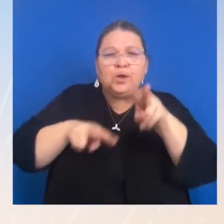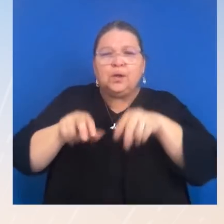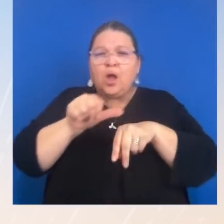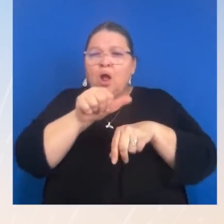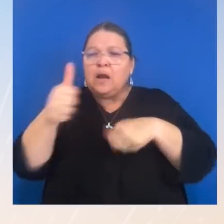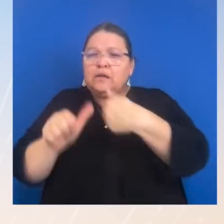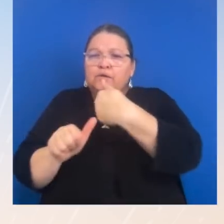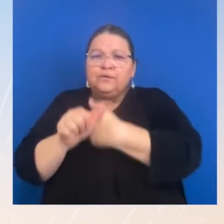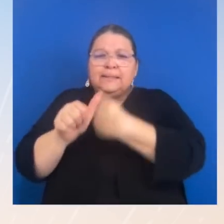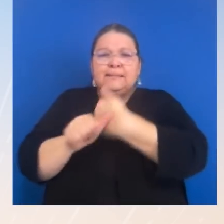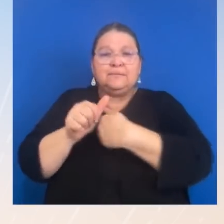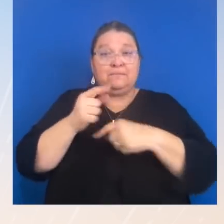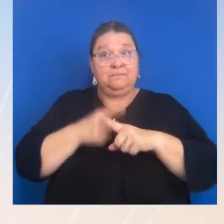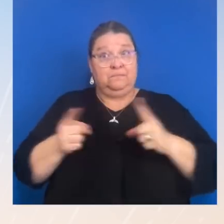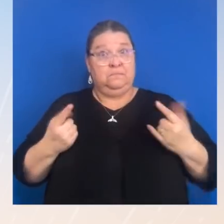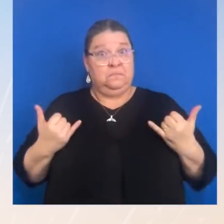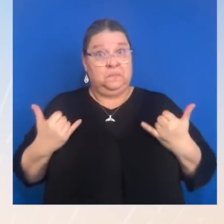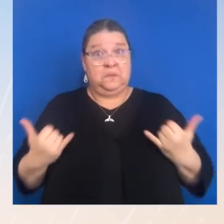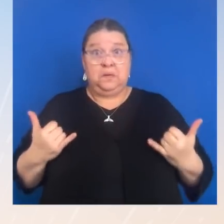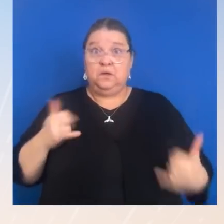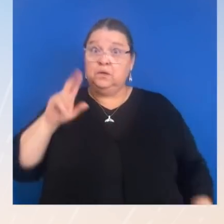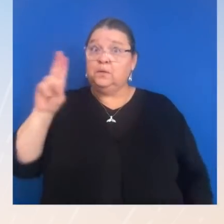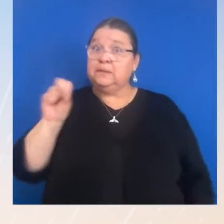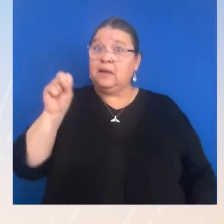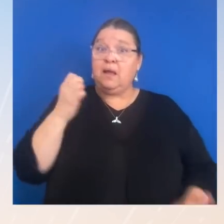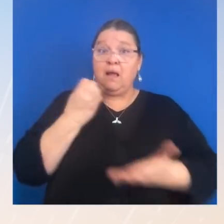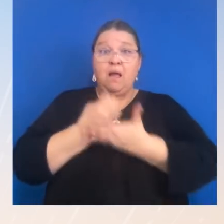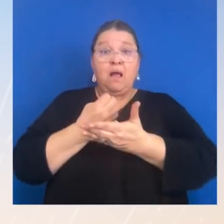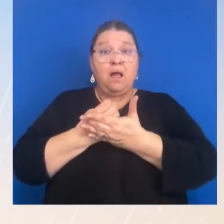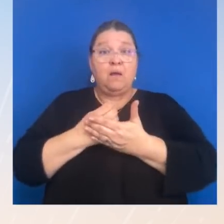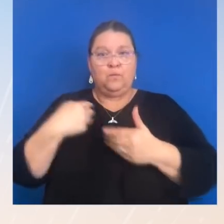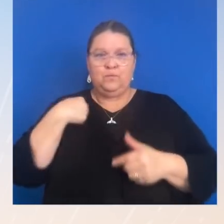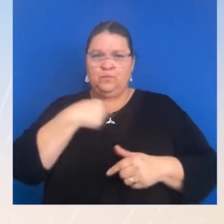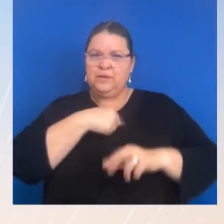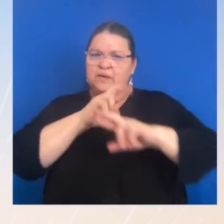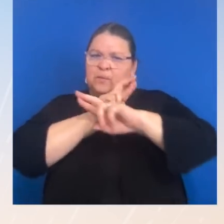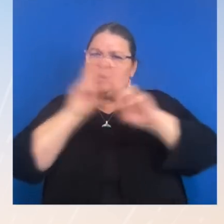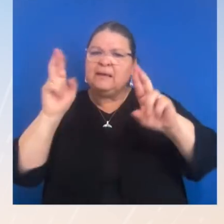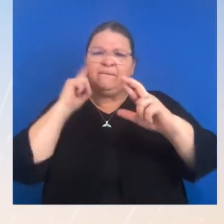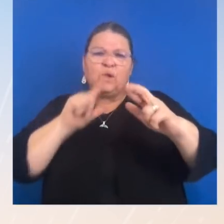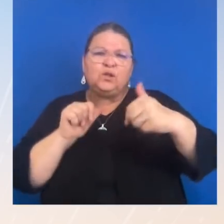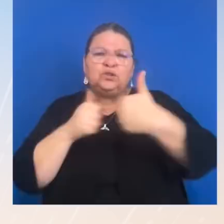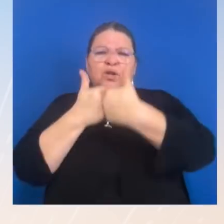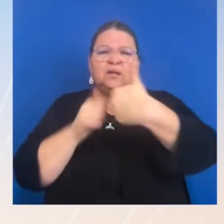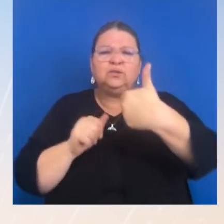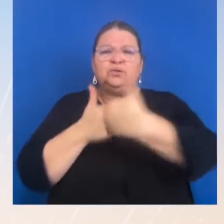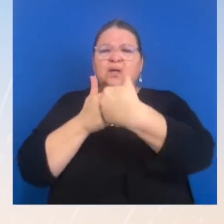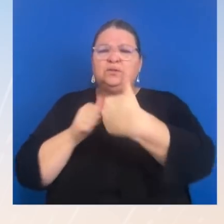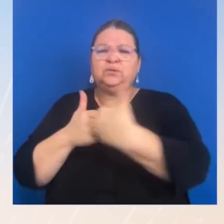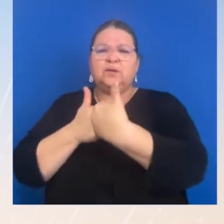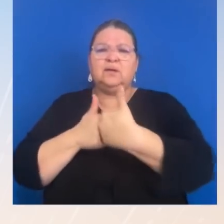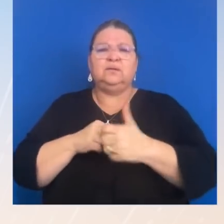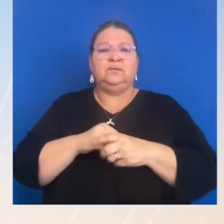is positioned well to deal with the challenges ahead, given, since the President took office, we've seen a historic recovery;